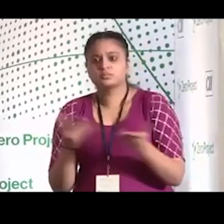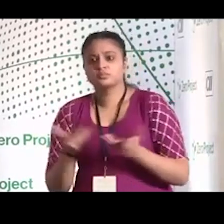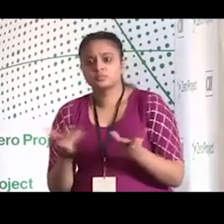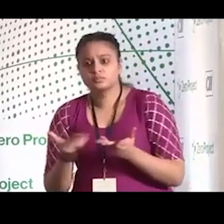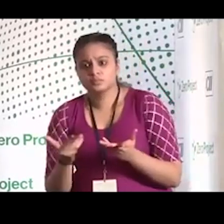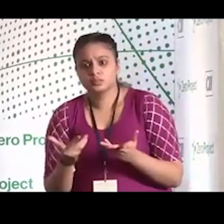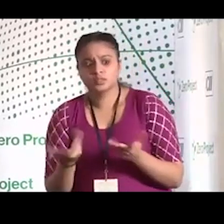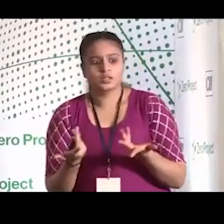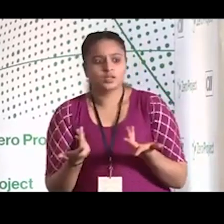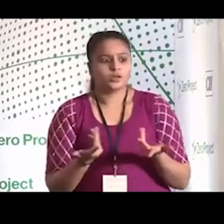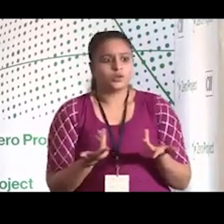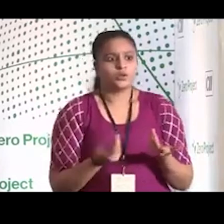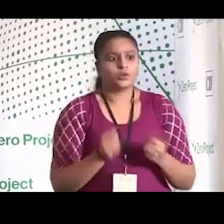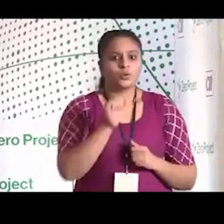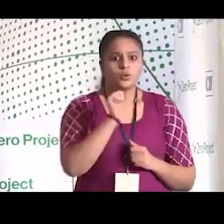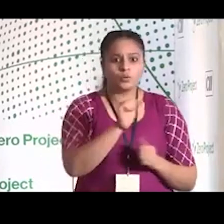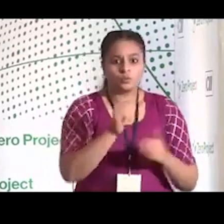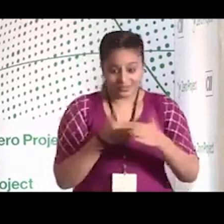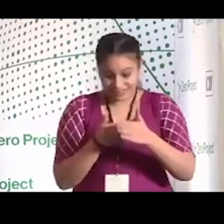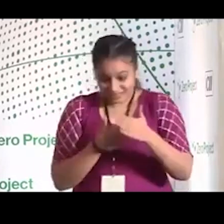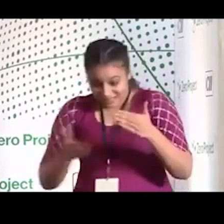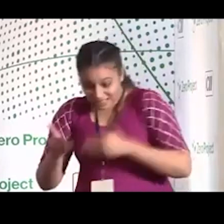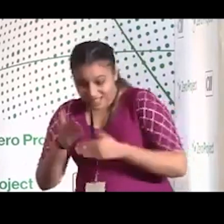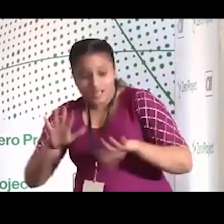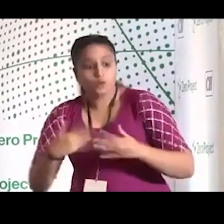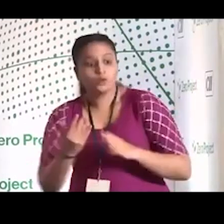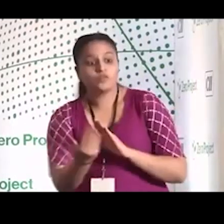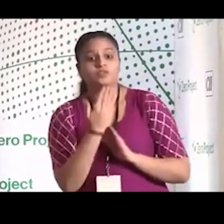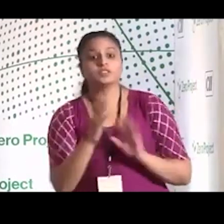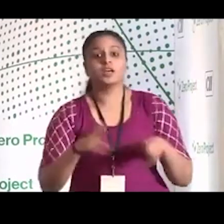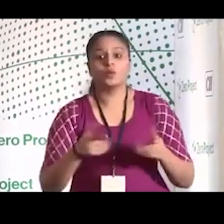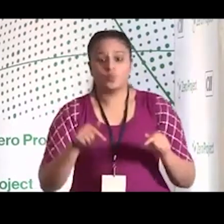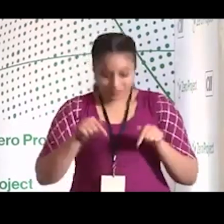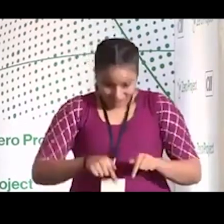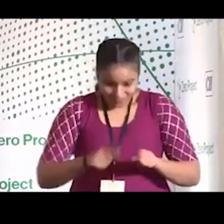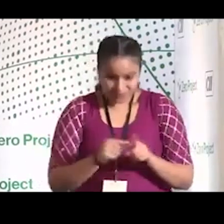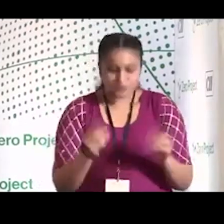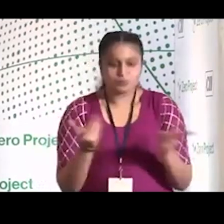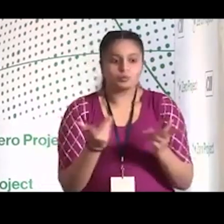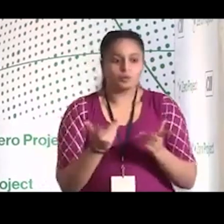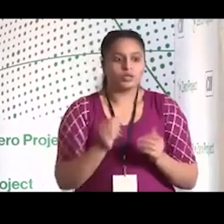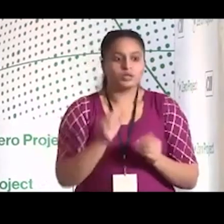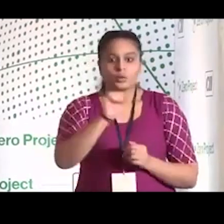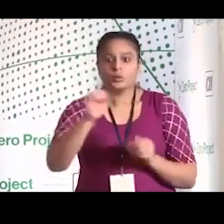challenges P one go out and see overcome Queer Eye that you'll get me